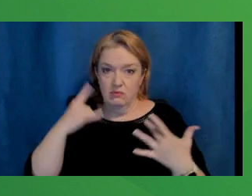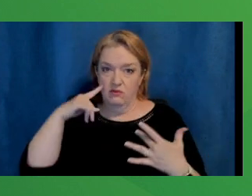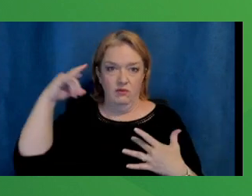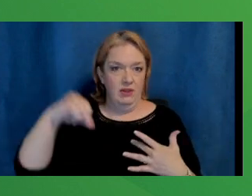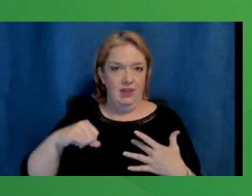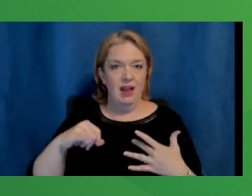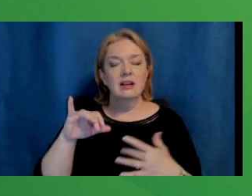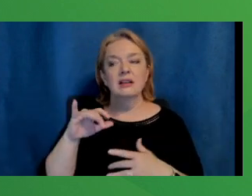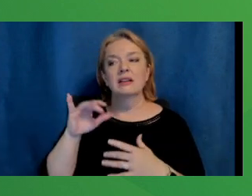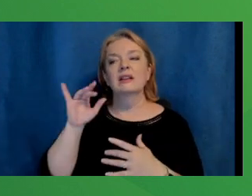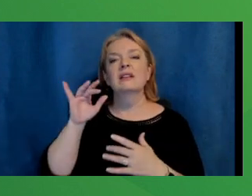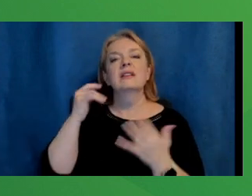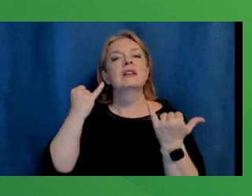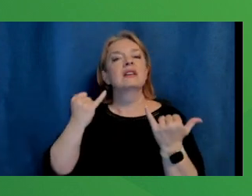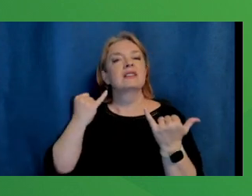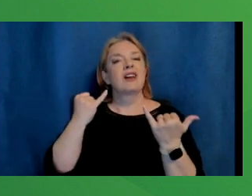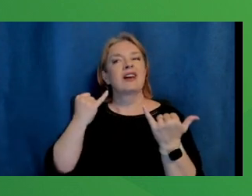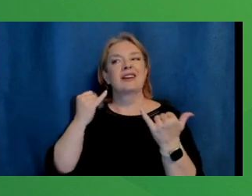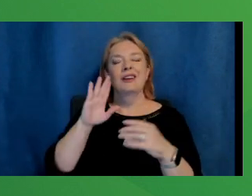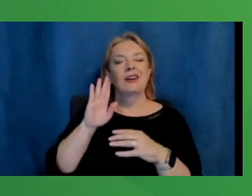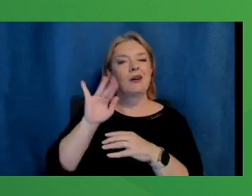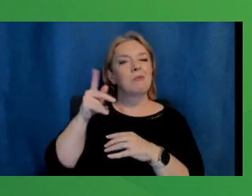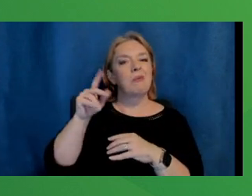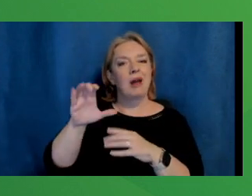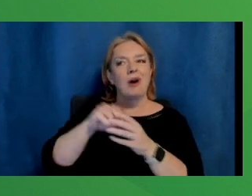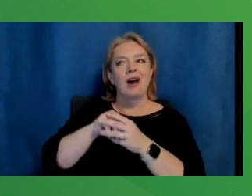us in the world right now. So, they were very excited to, you know, to speak about this.